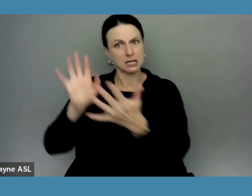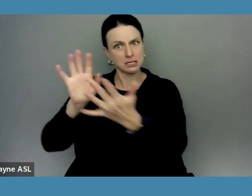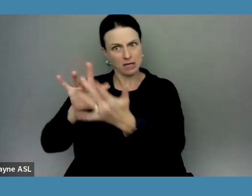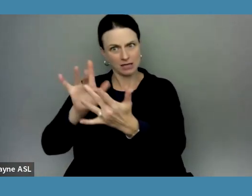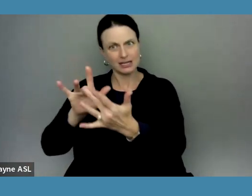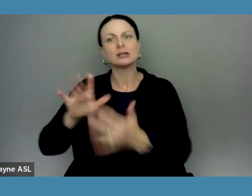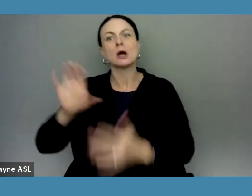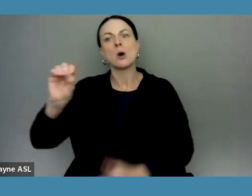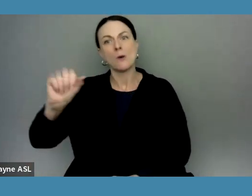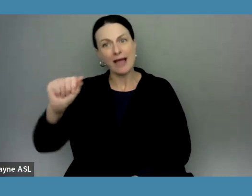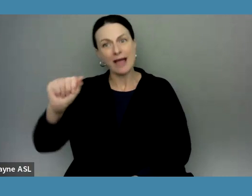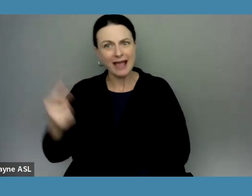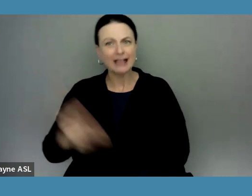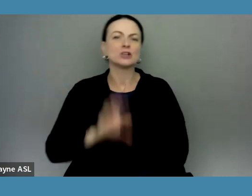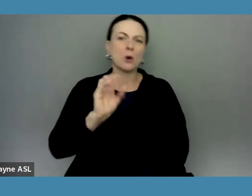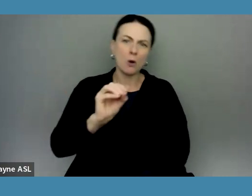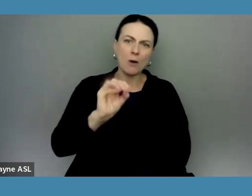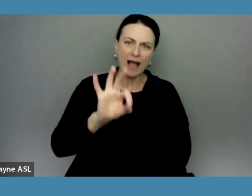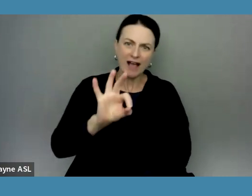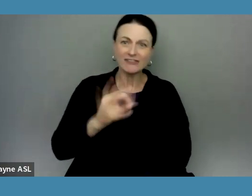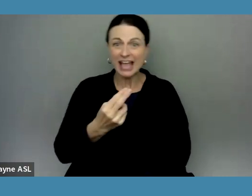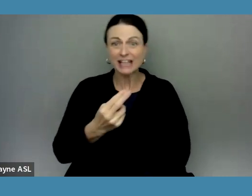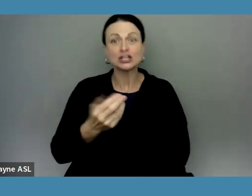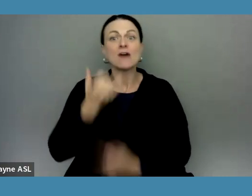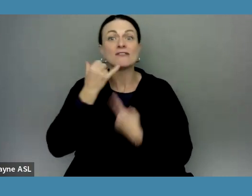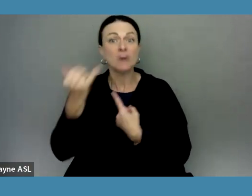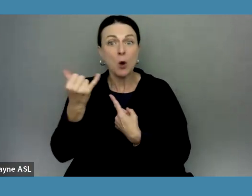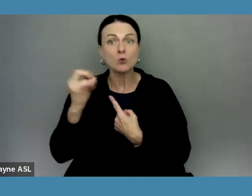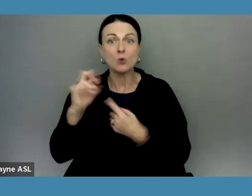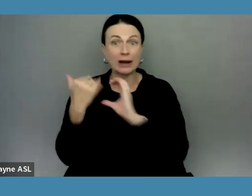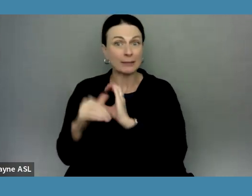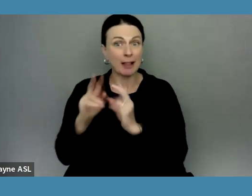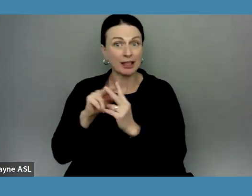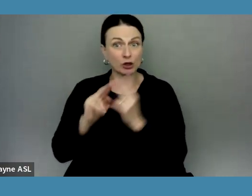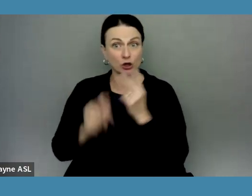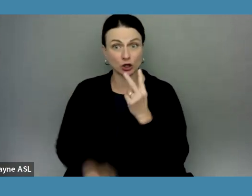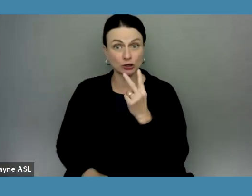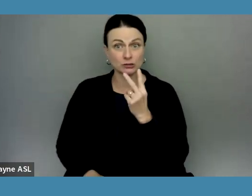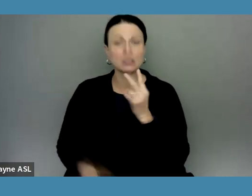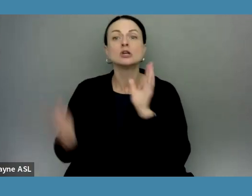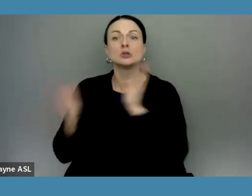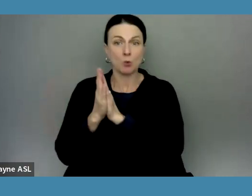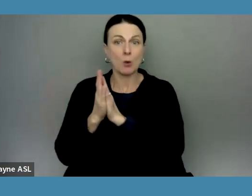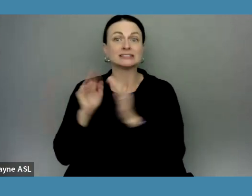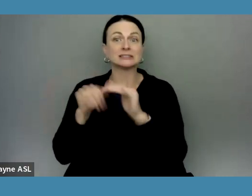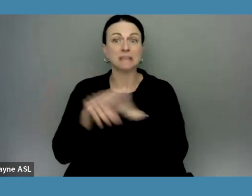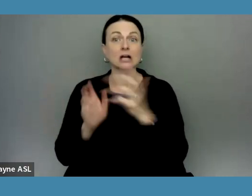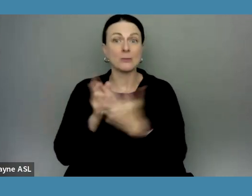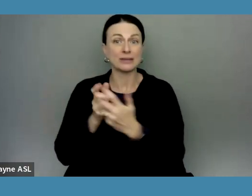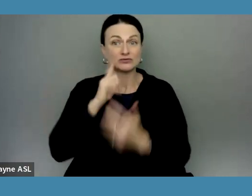or the Office of Fair Hearings by phone or email to request an accommodation for your hearing.